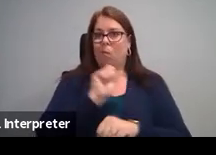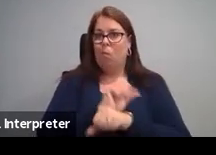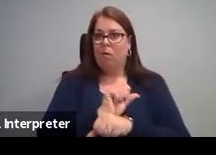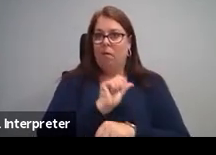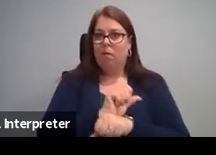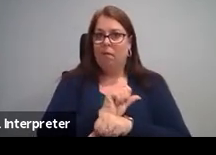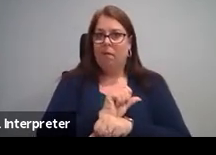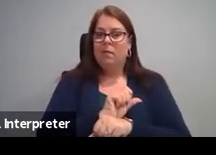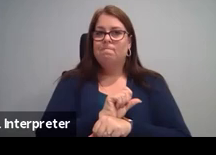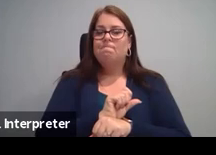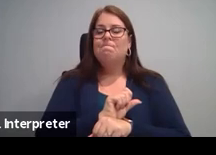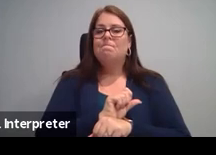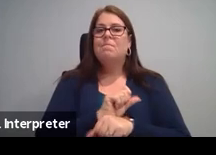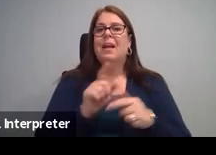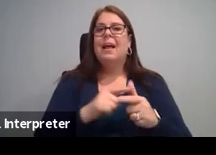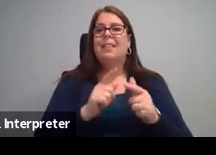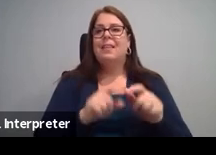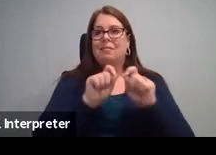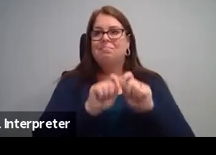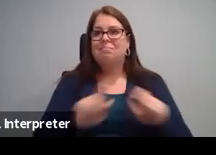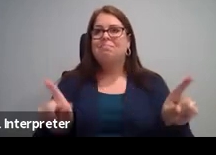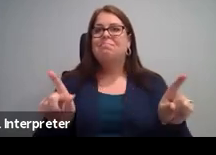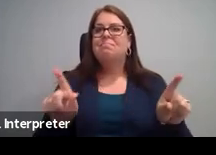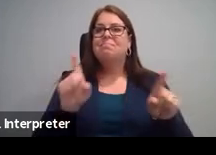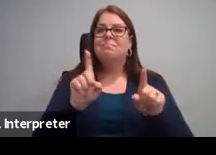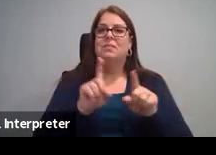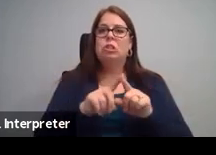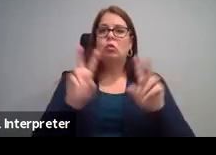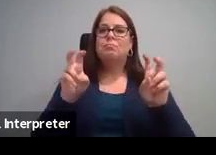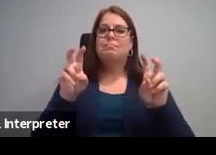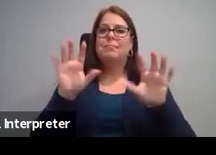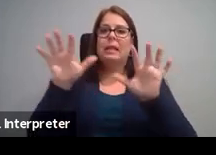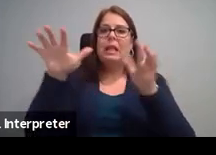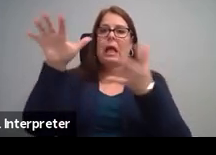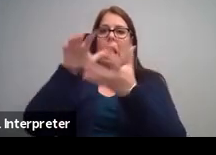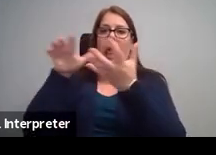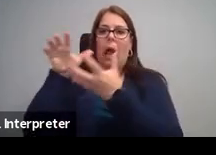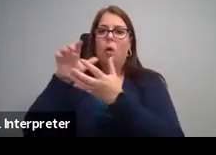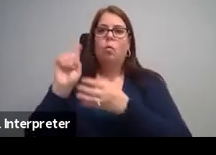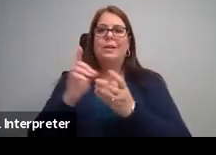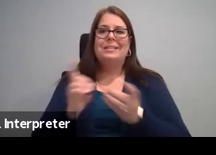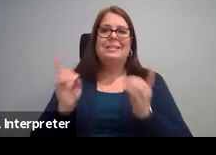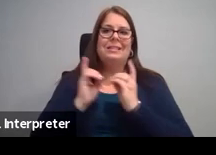Laurie Arnold: Then push that out into a cloud environment where districts could access that content for their